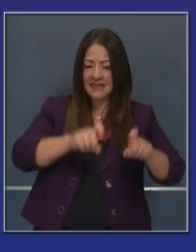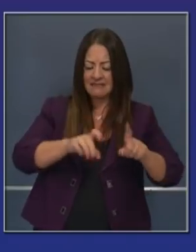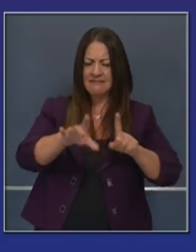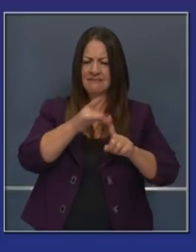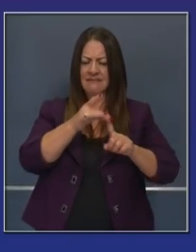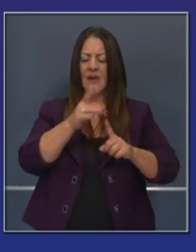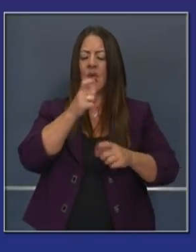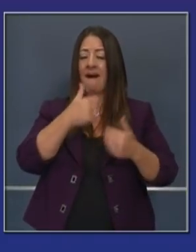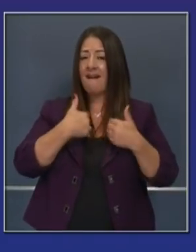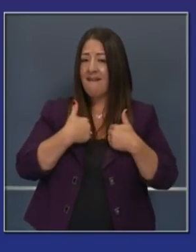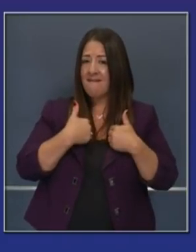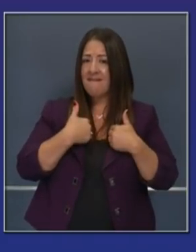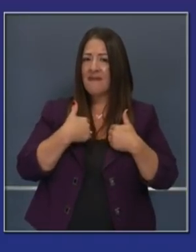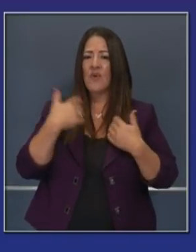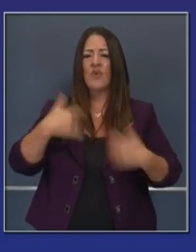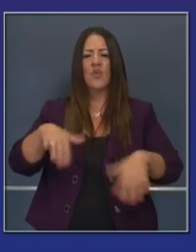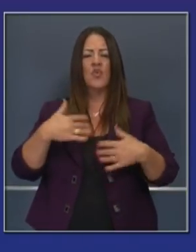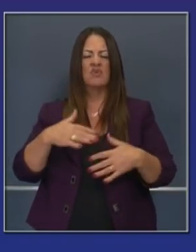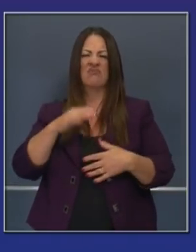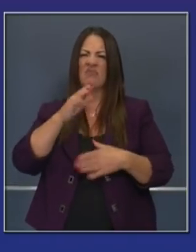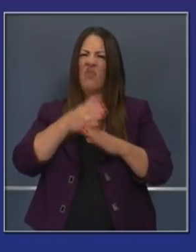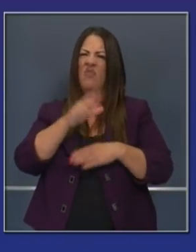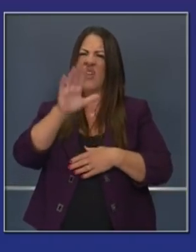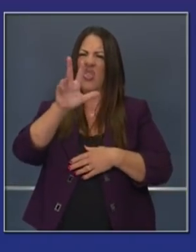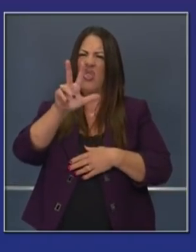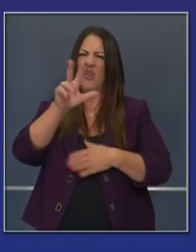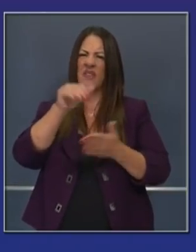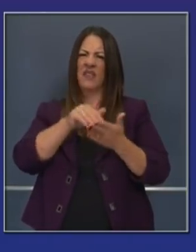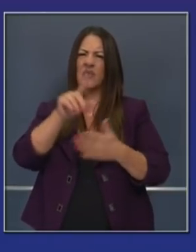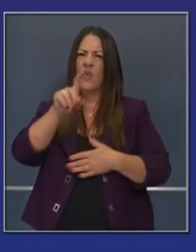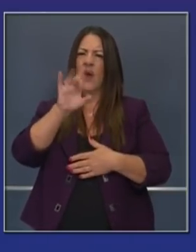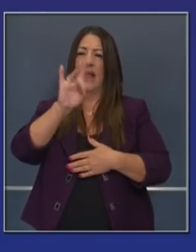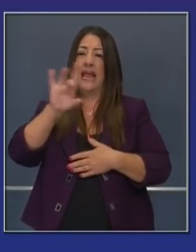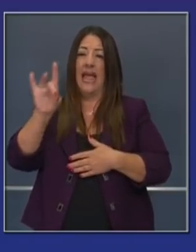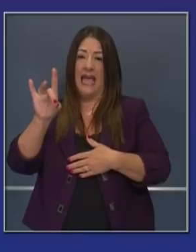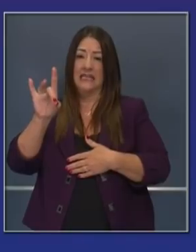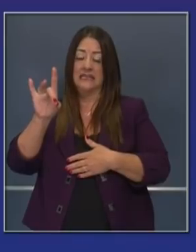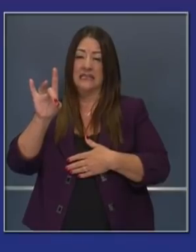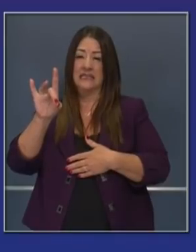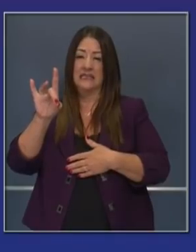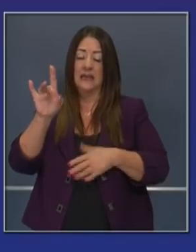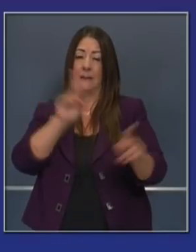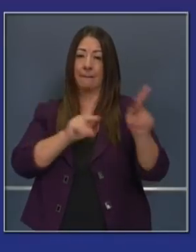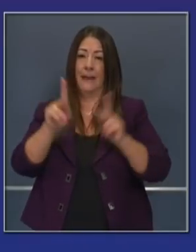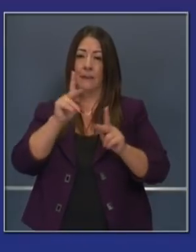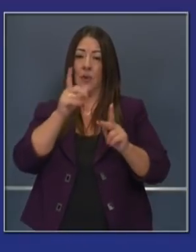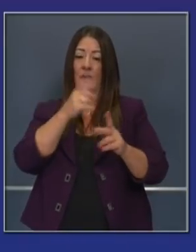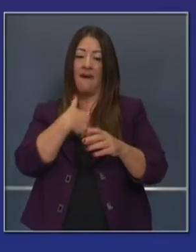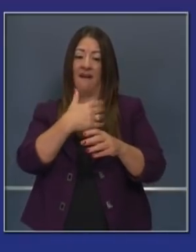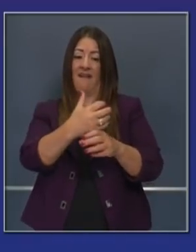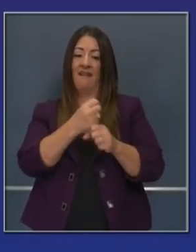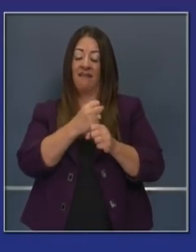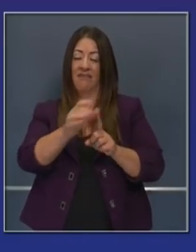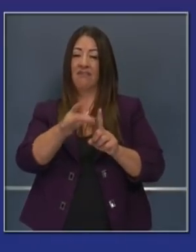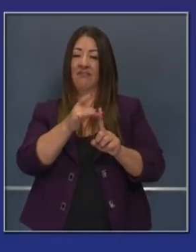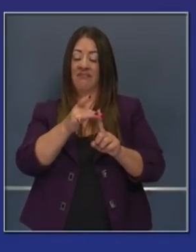SLIGHTLY UP. THE CASE NUMBERS HERE IN THE STATE OF CALIFORNIA. THE LAST 24 HOUR PERIOD.